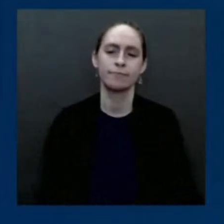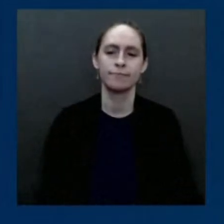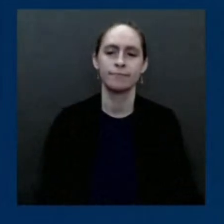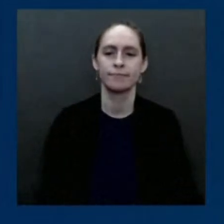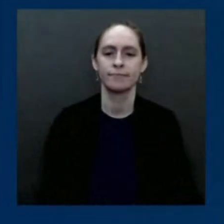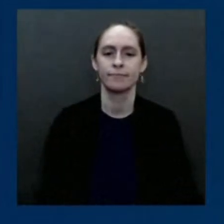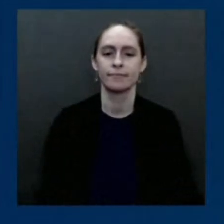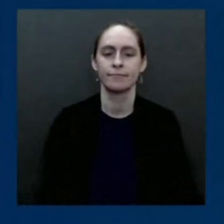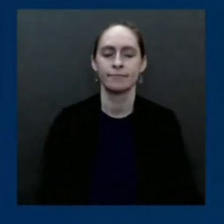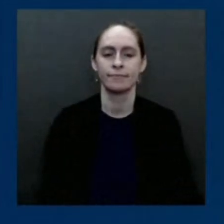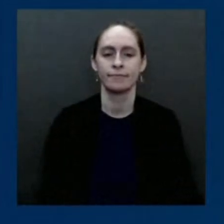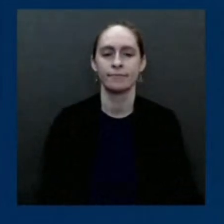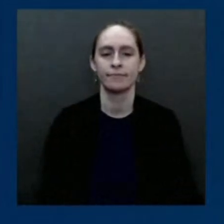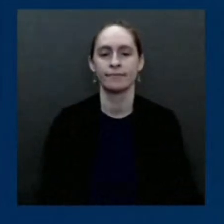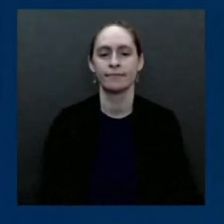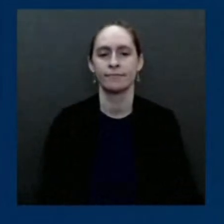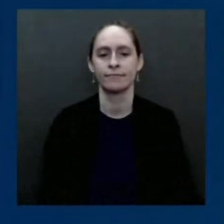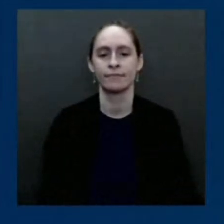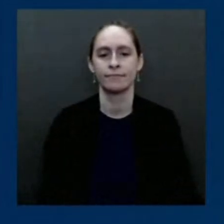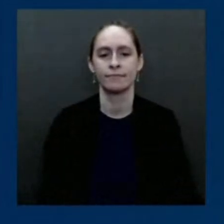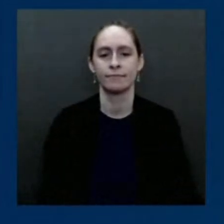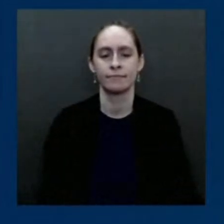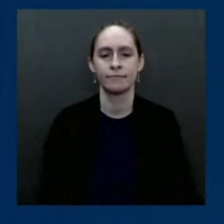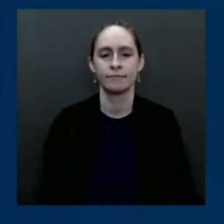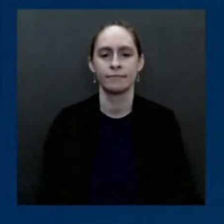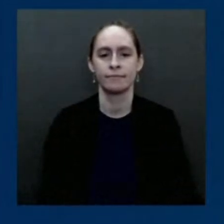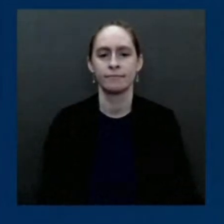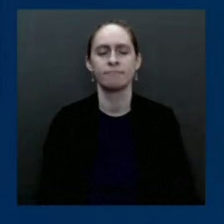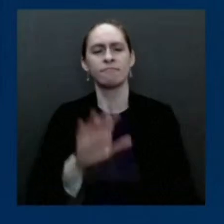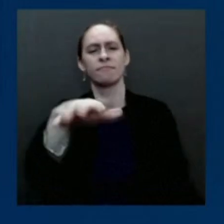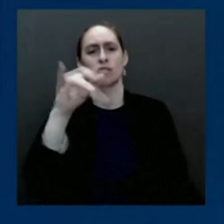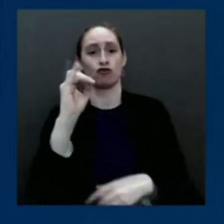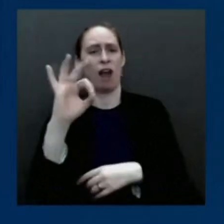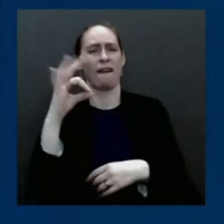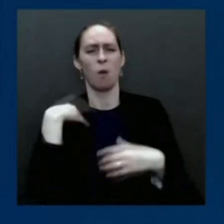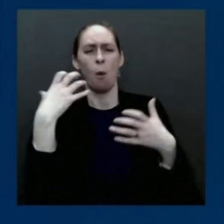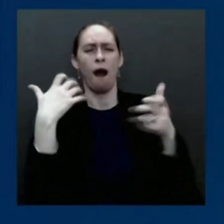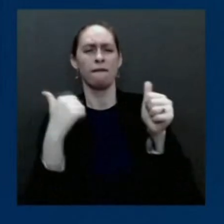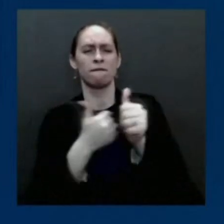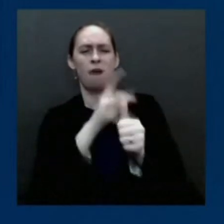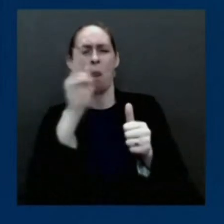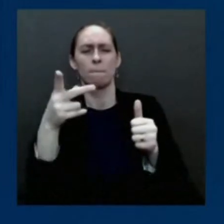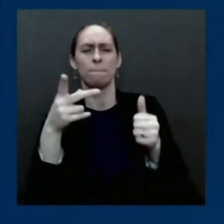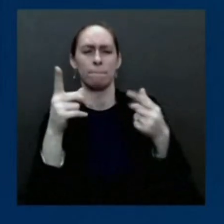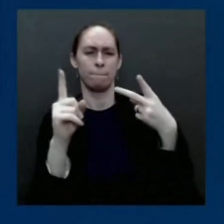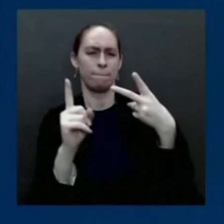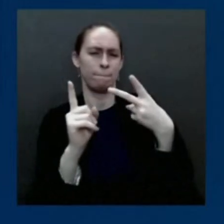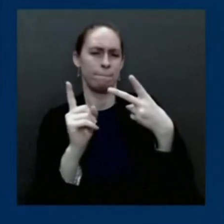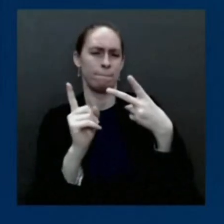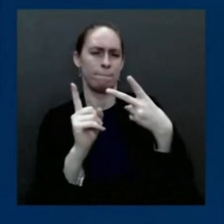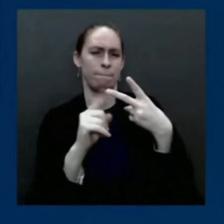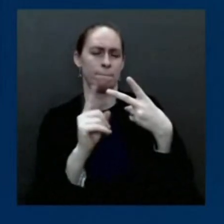BOOSTING I THINK IMPORTANTLY